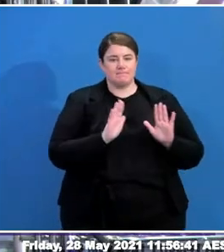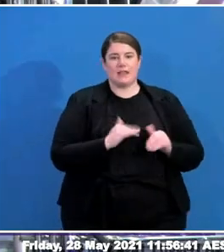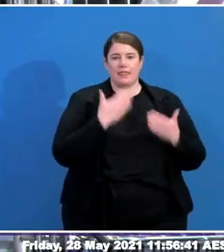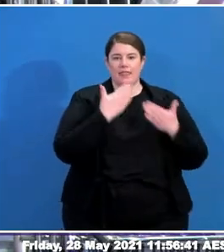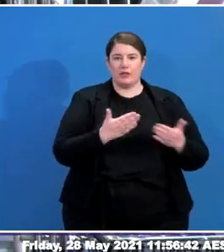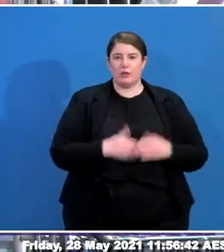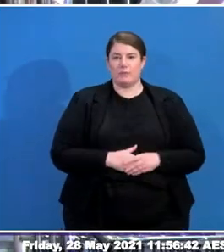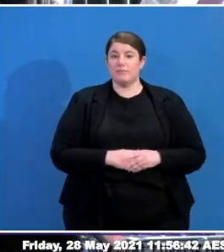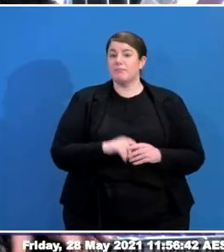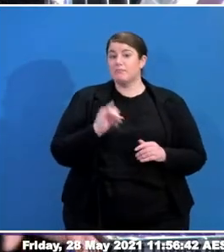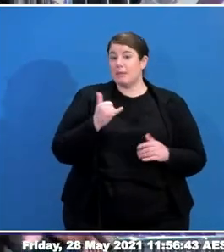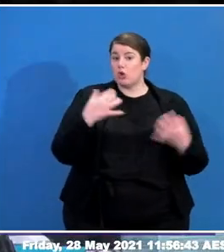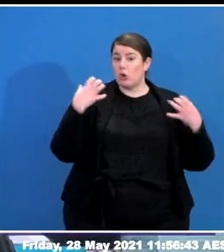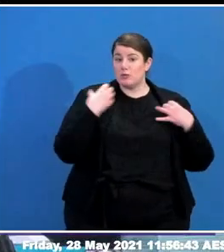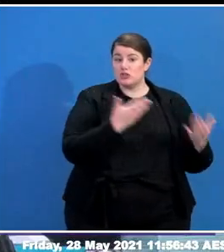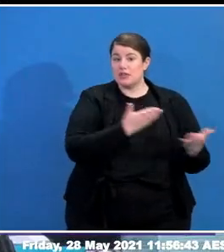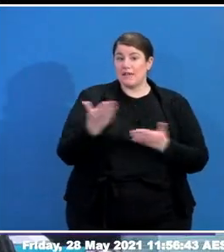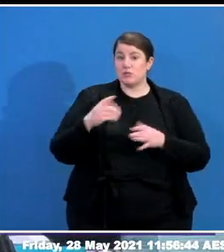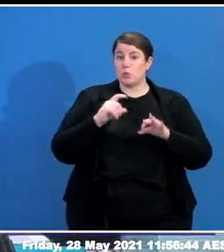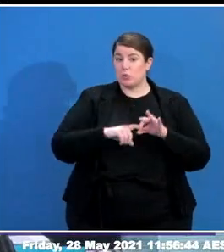The Commissioners might have some questions. Thank you.